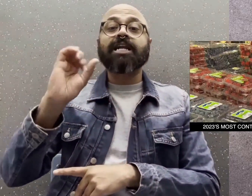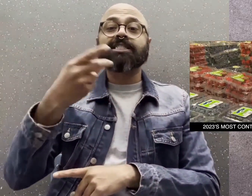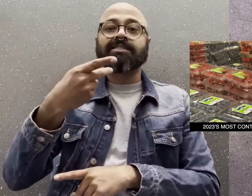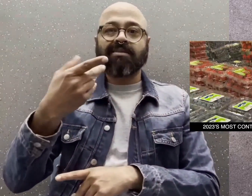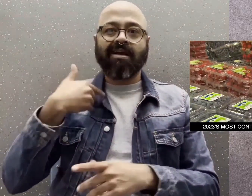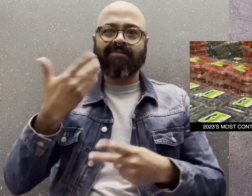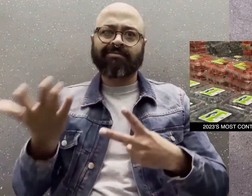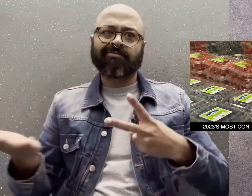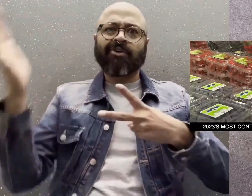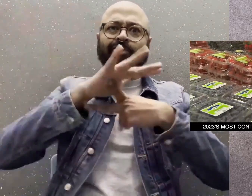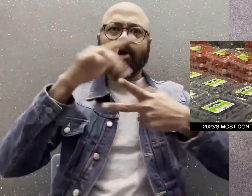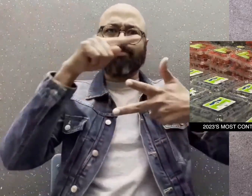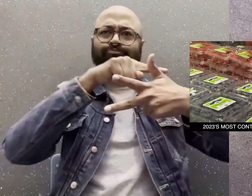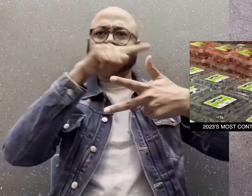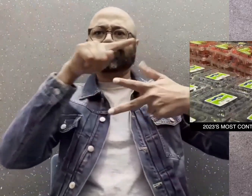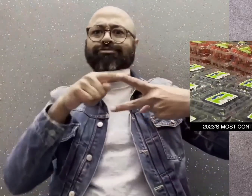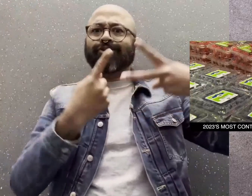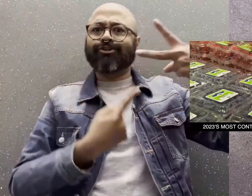and strawberries and spinach